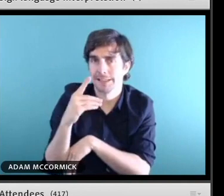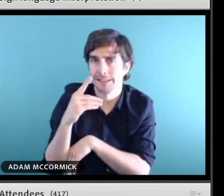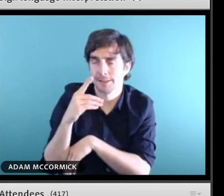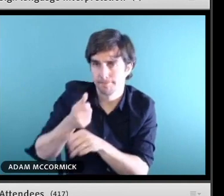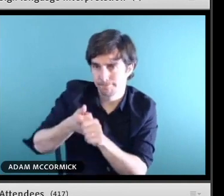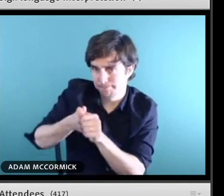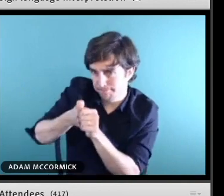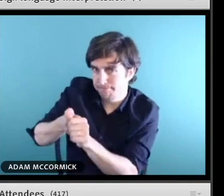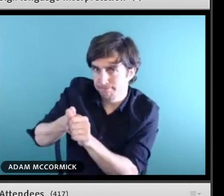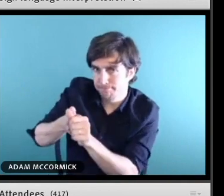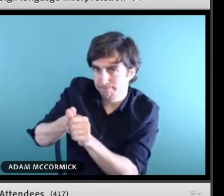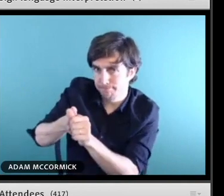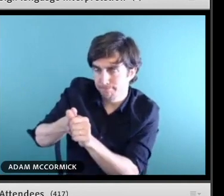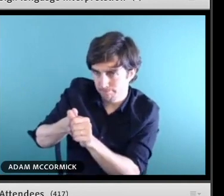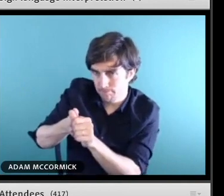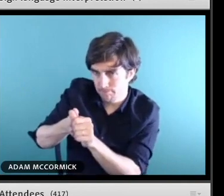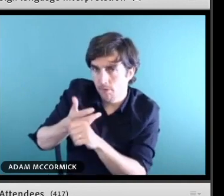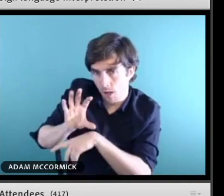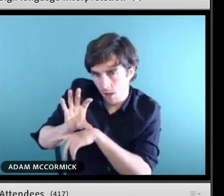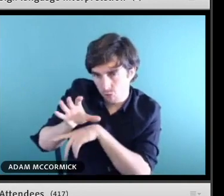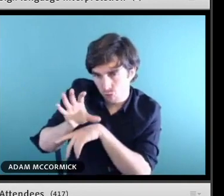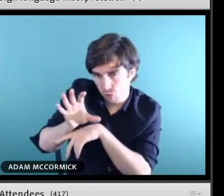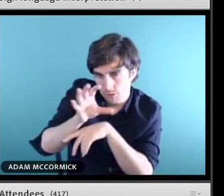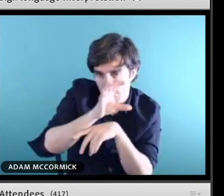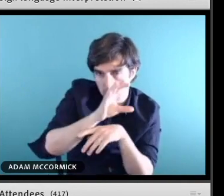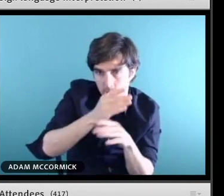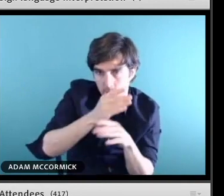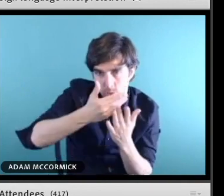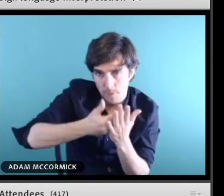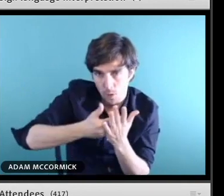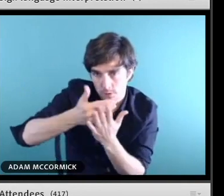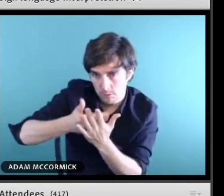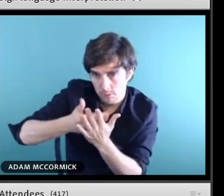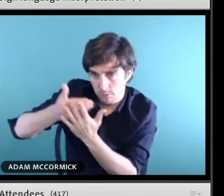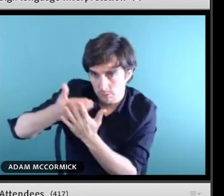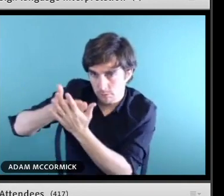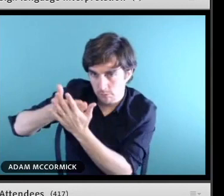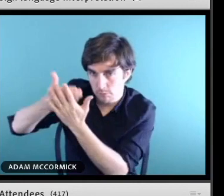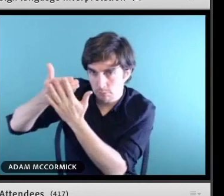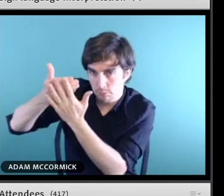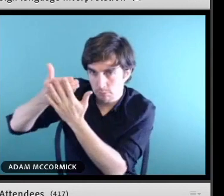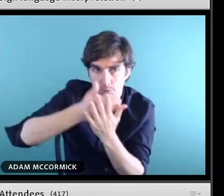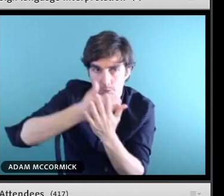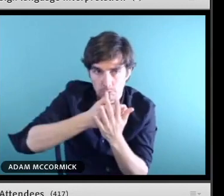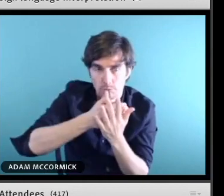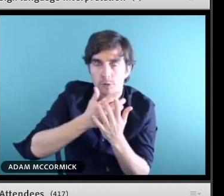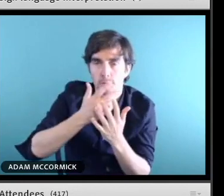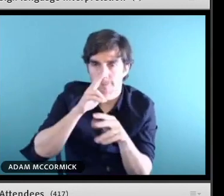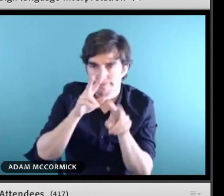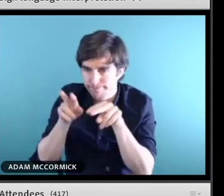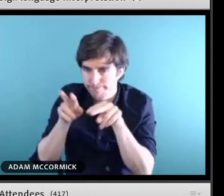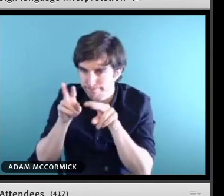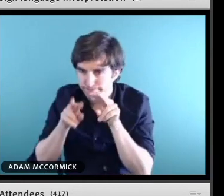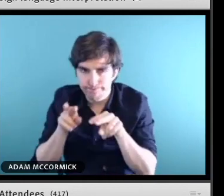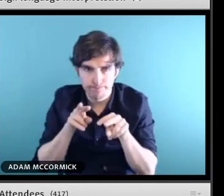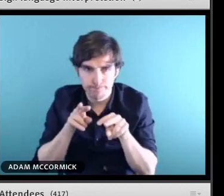from special schools who were trained in learning strategies. Remote support on social media